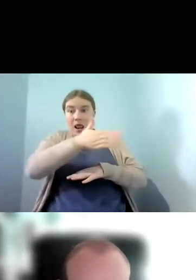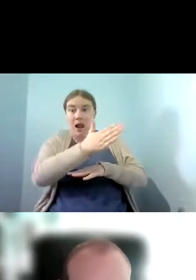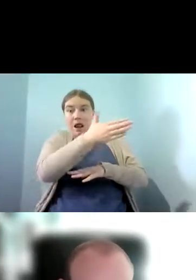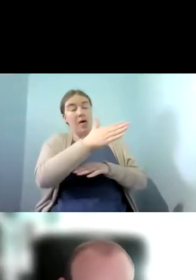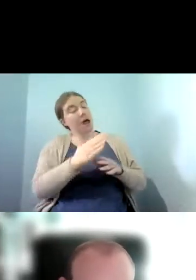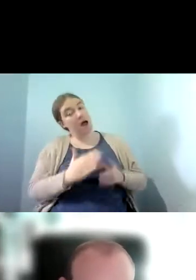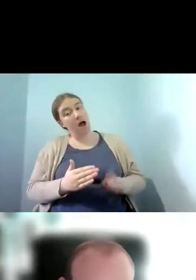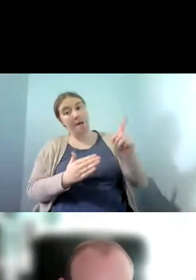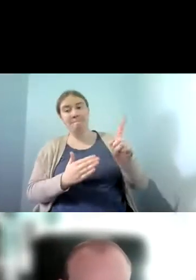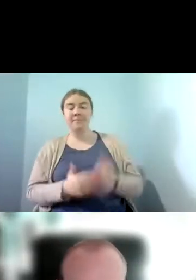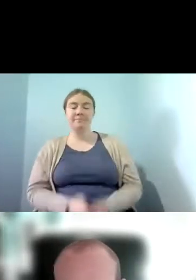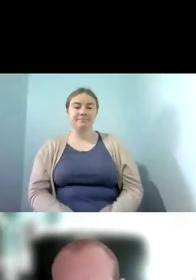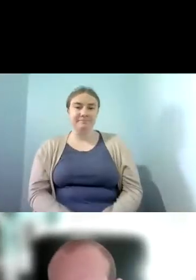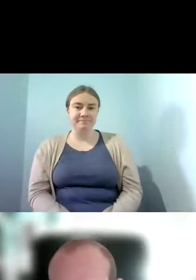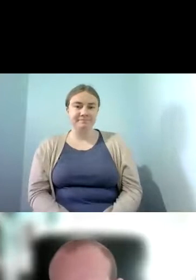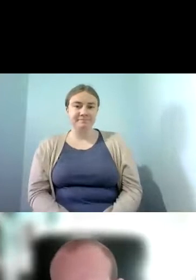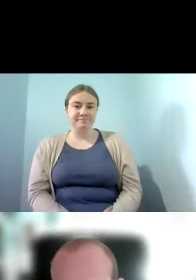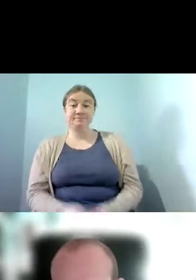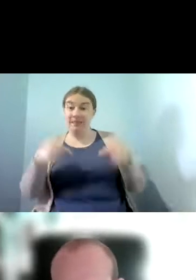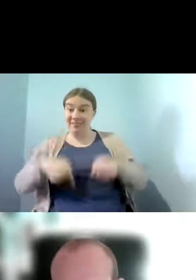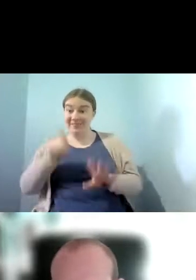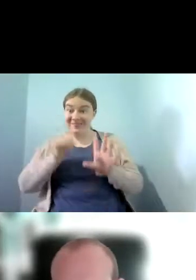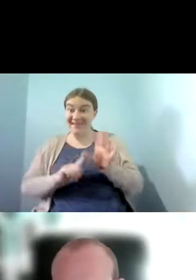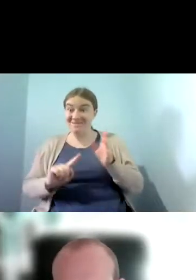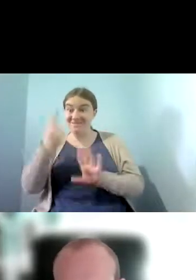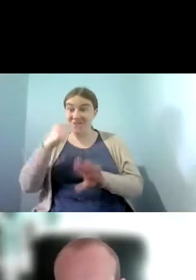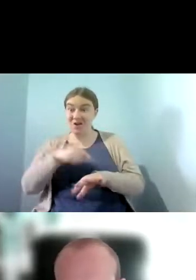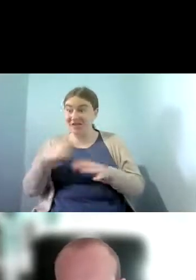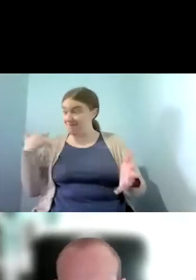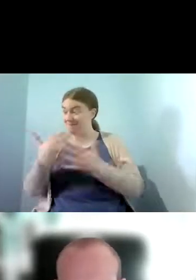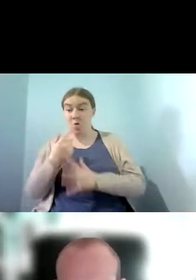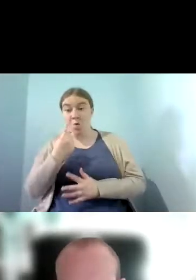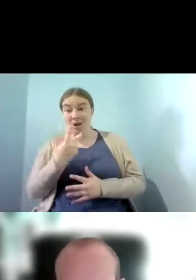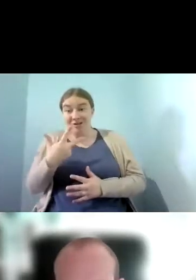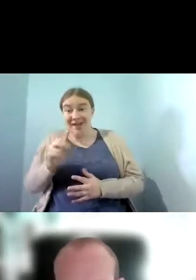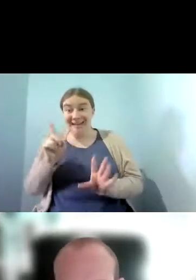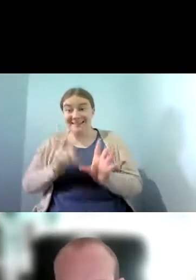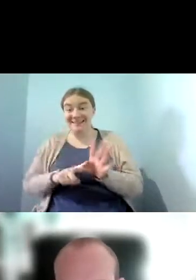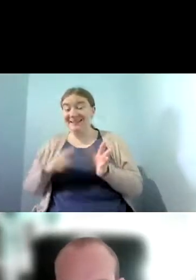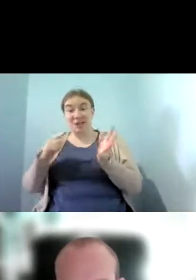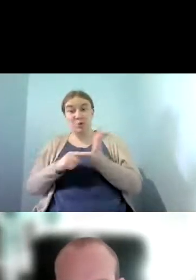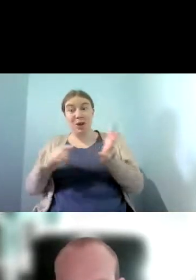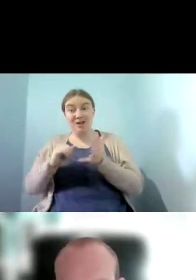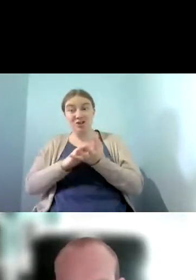a higher level above it this year for the first time in nearly 180 years twaite shad will be able to pass and get upriver